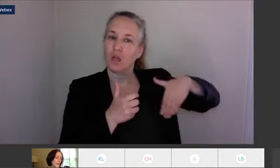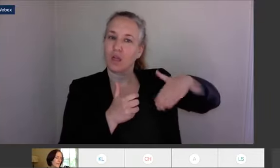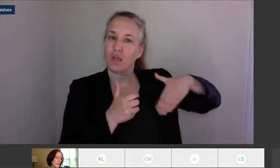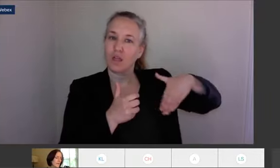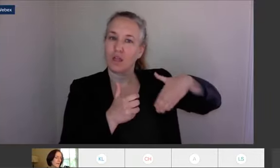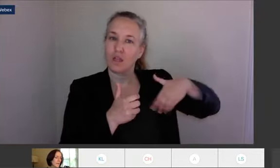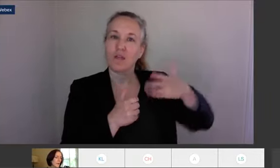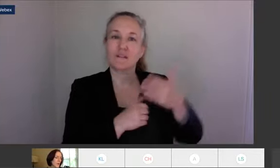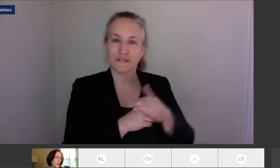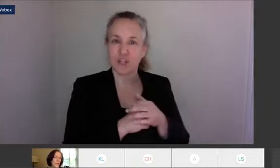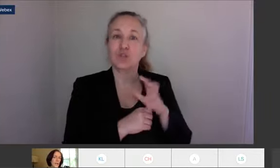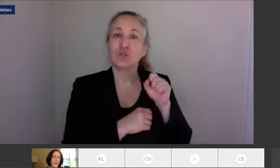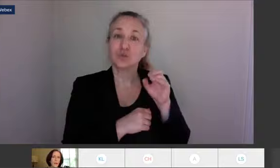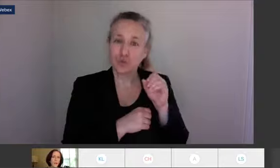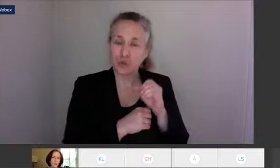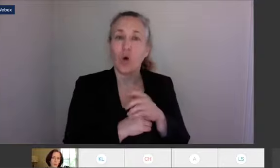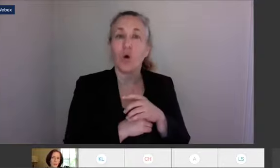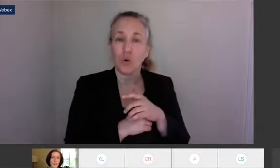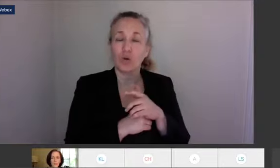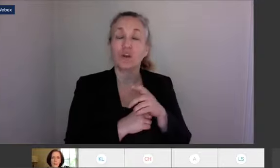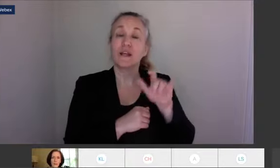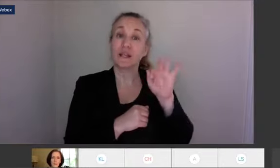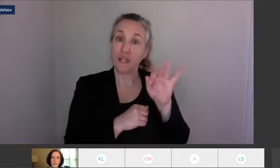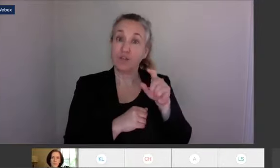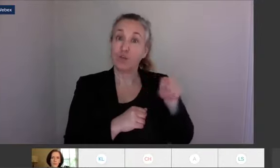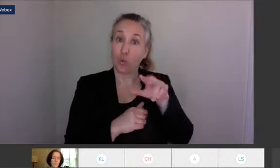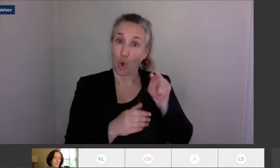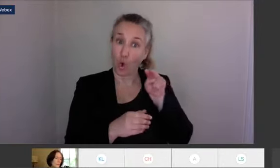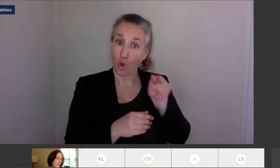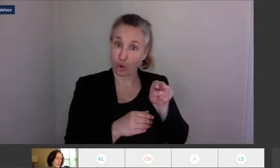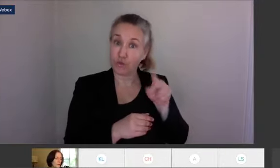and so if people want to take a look at this for themselves